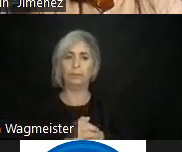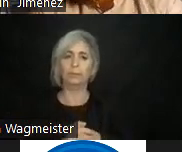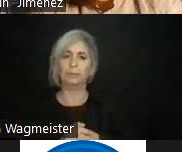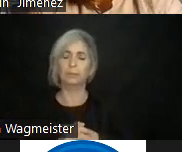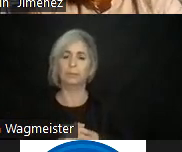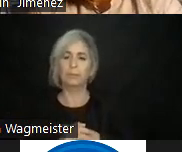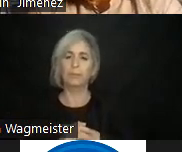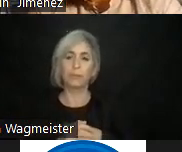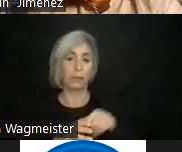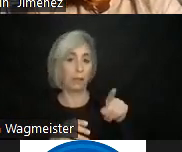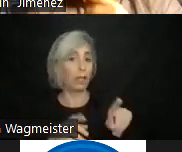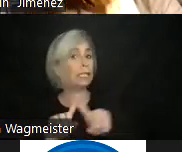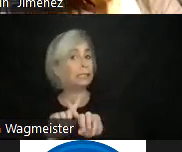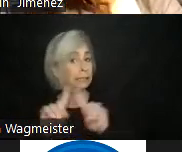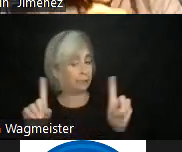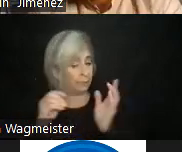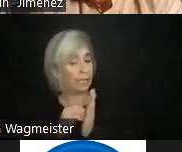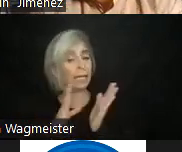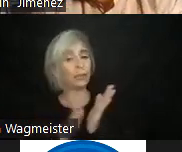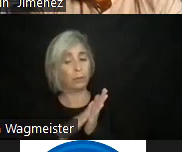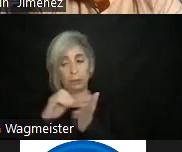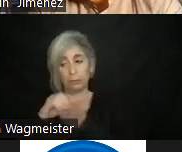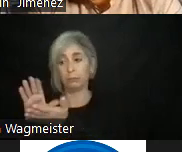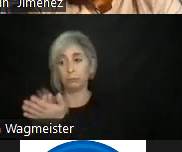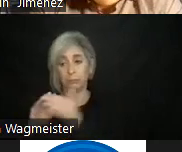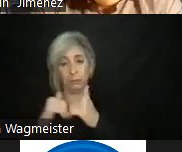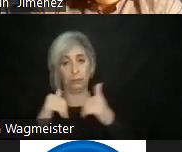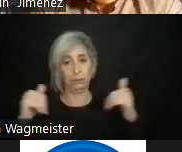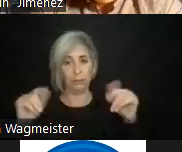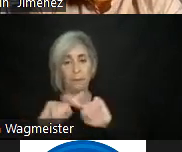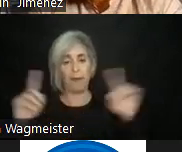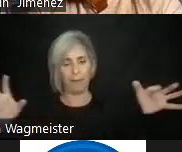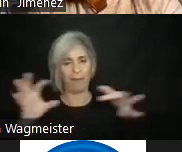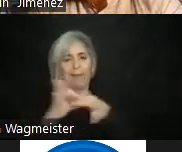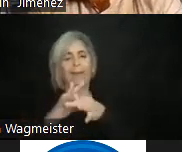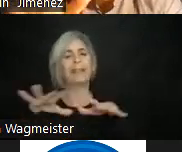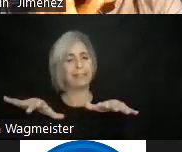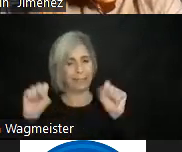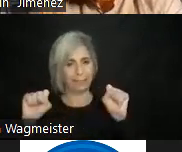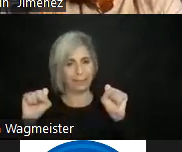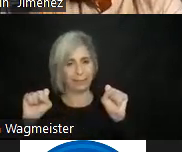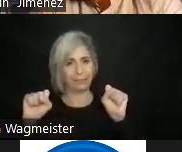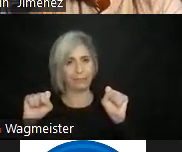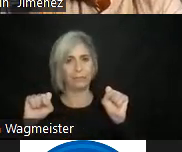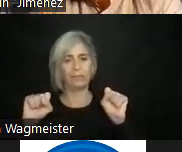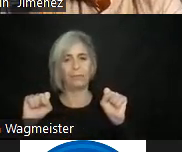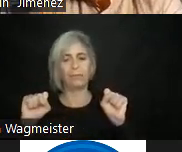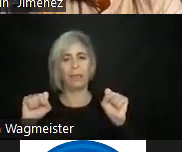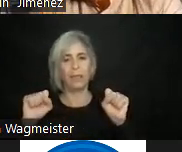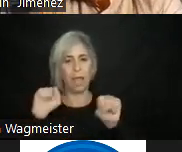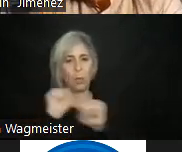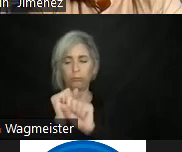They are different documents, but they are associate, complimentary to the main document.